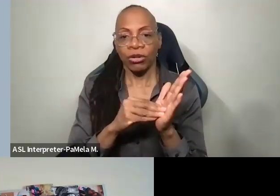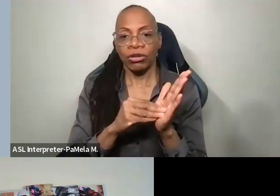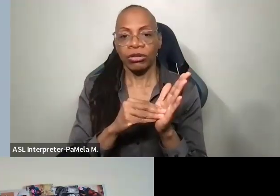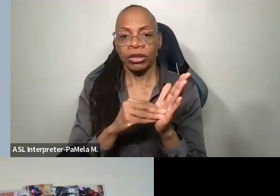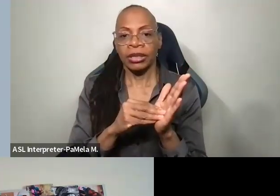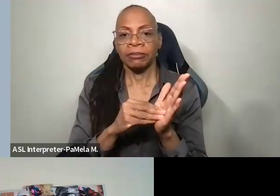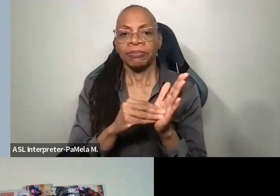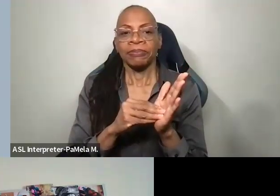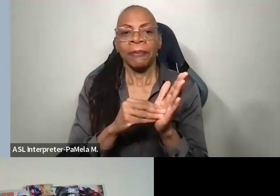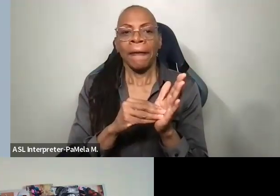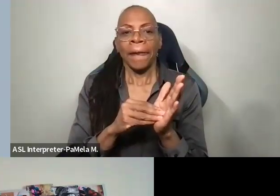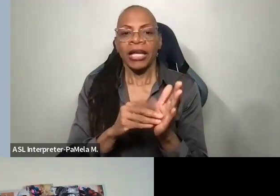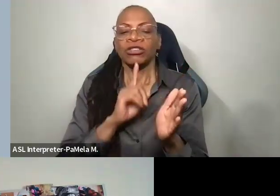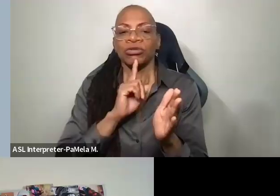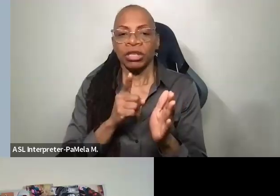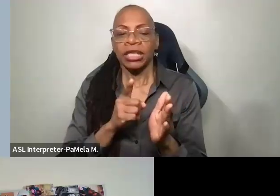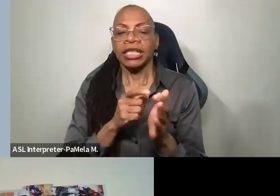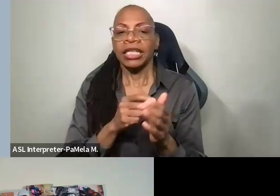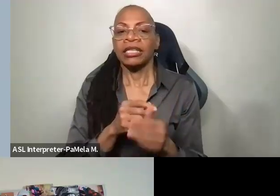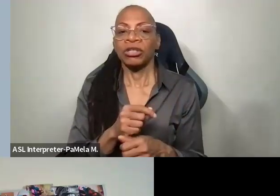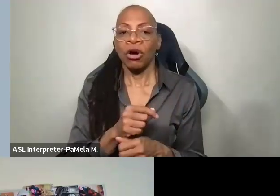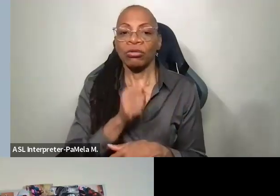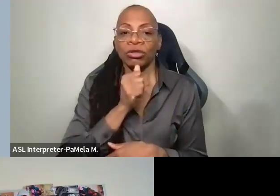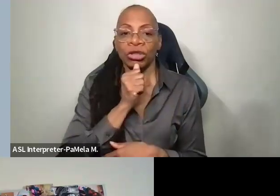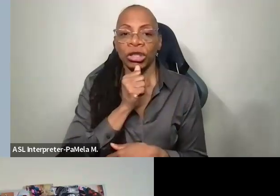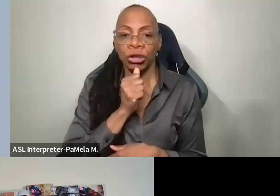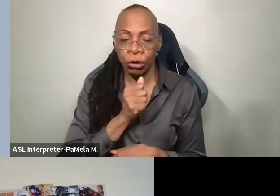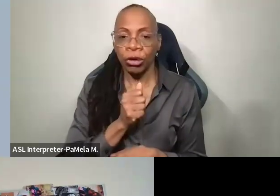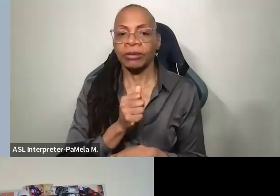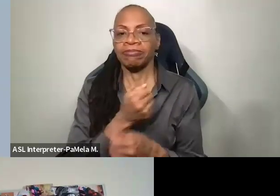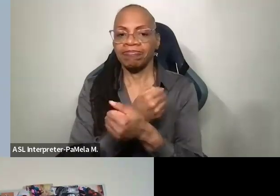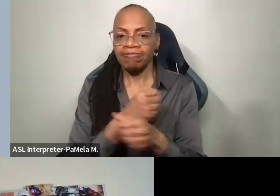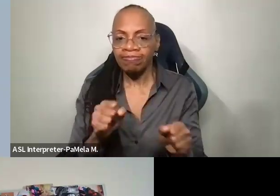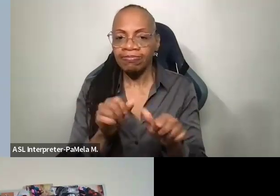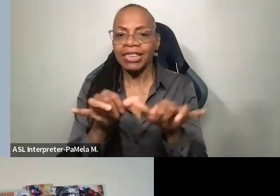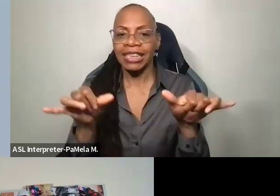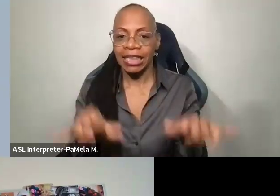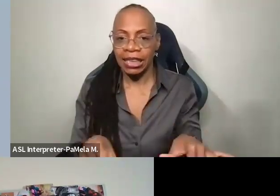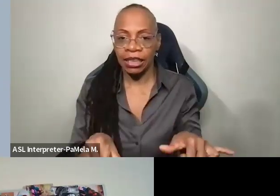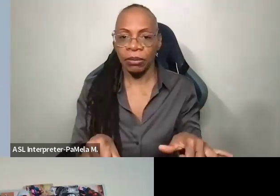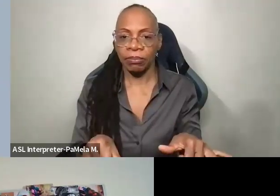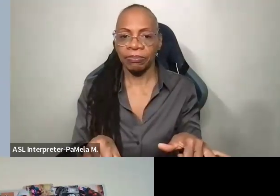and your HMIS PMPs cover those kind of uploads and how they're shared and who they're shared with, but I don't see an issue with that.